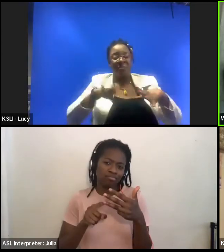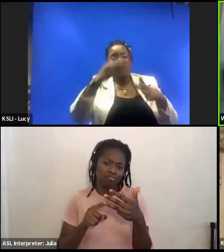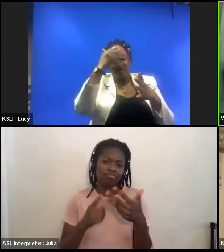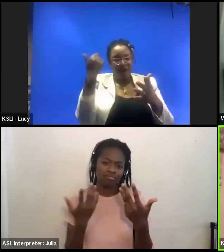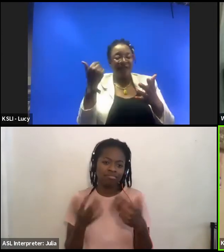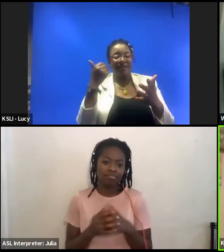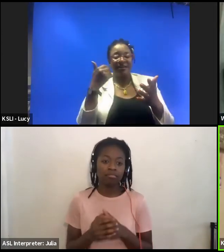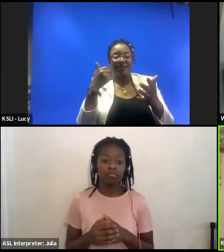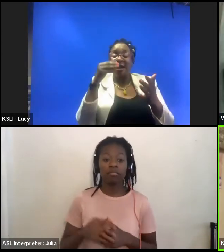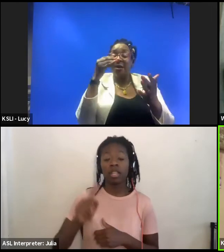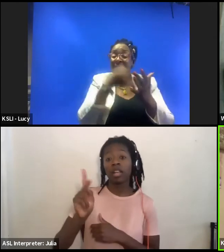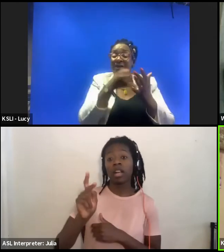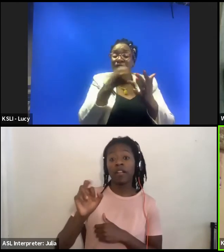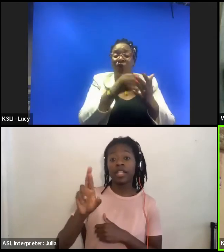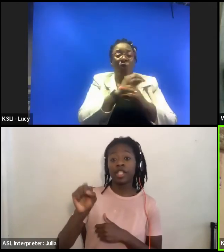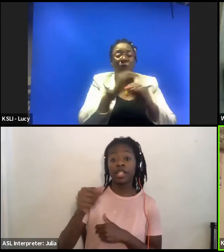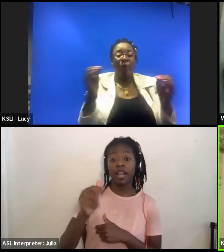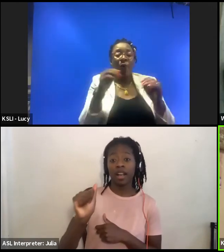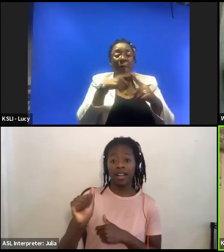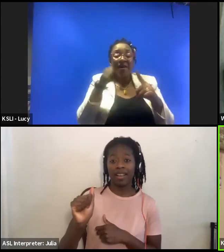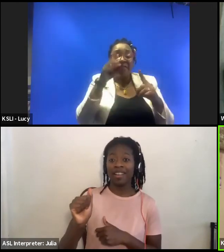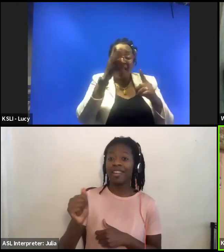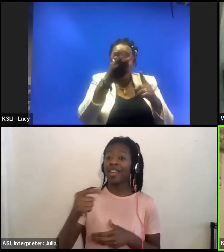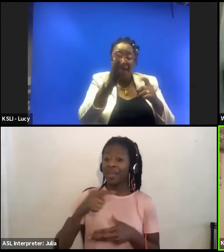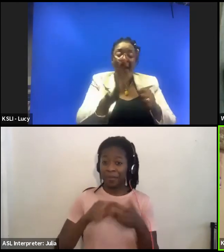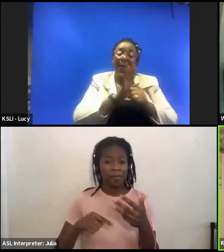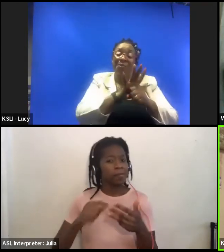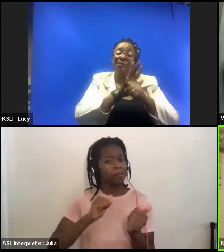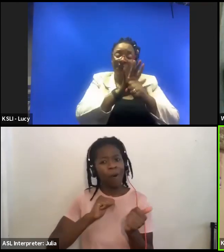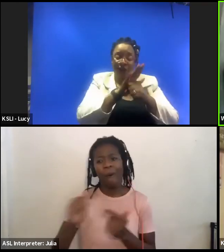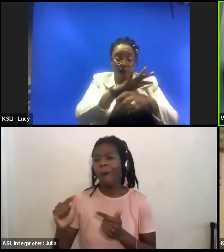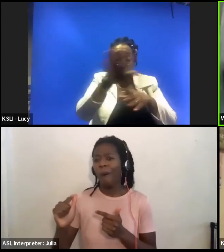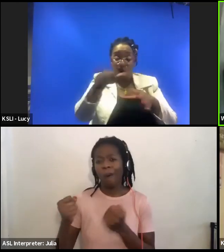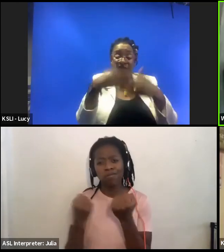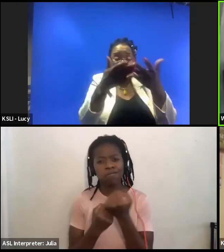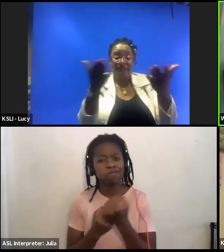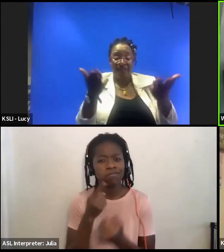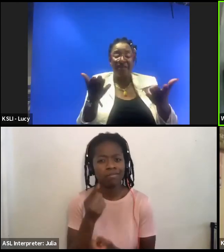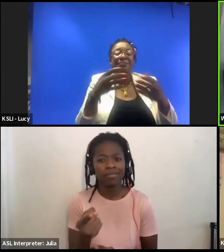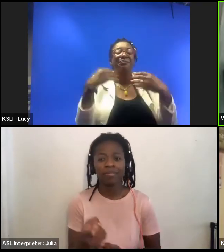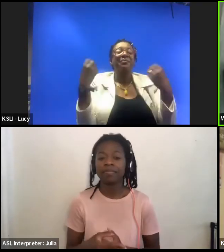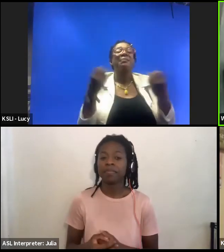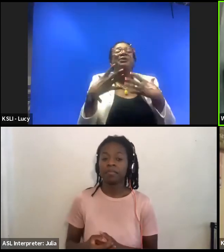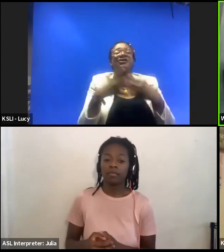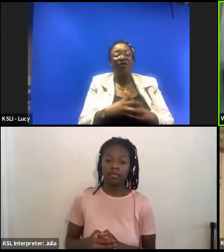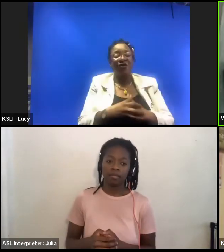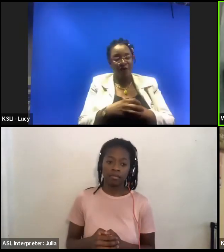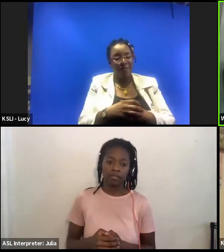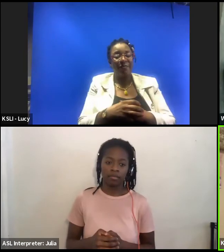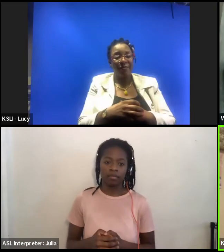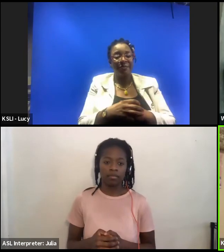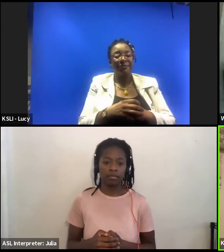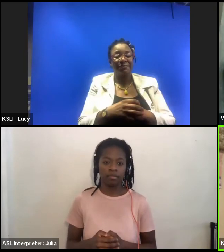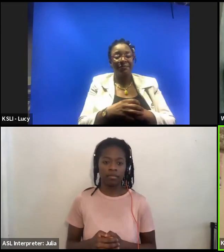They're all standing behind you pushing you up. They're all there. So it's beautiful. You know, you mentioned Sheba,